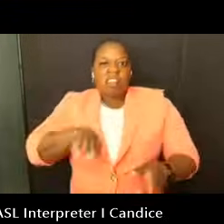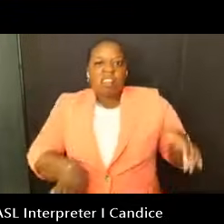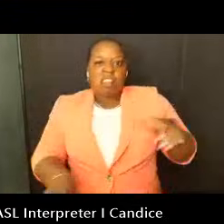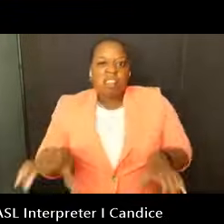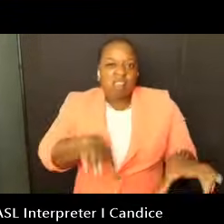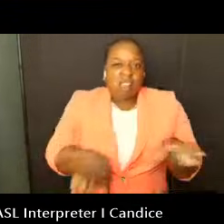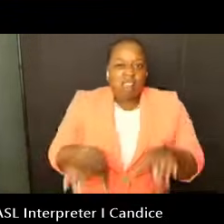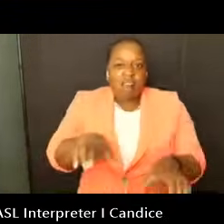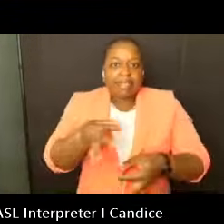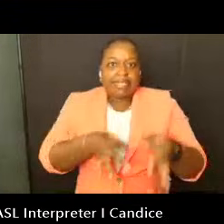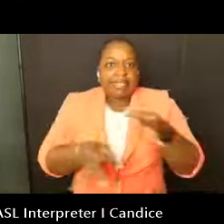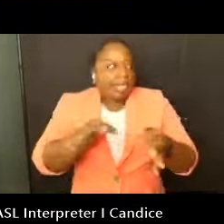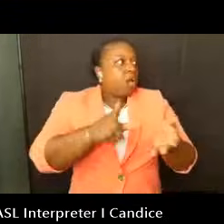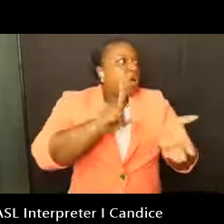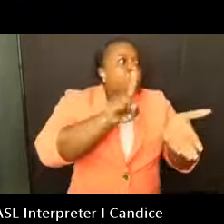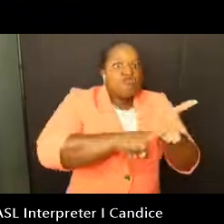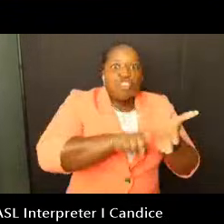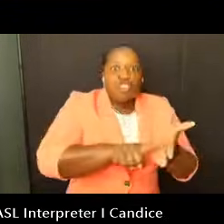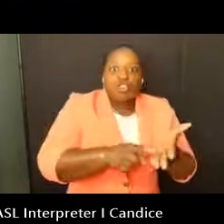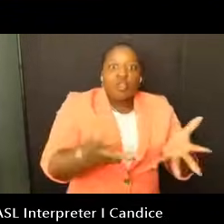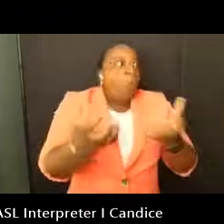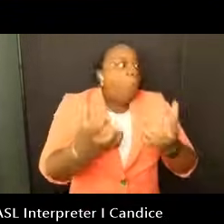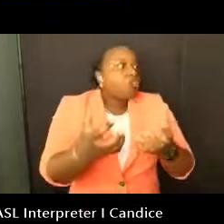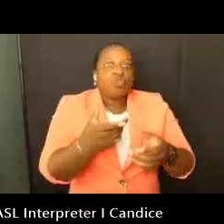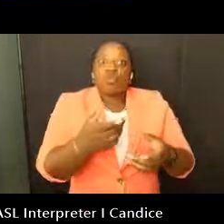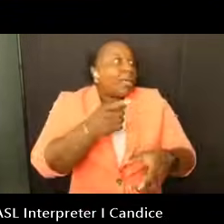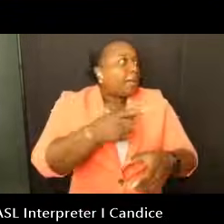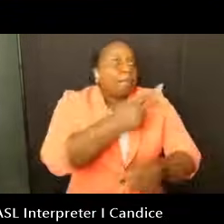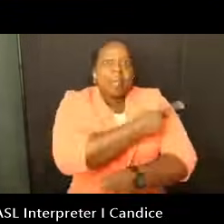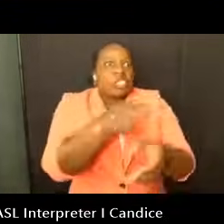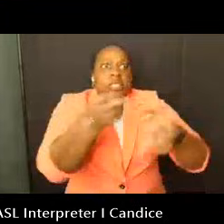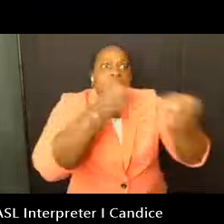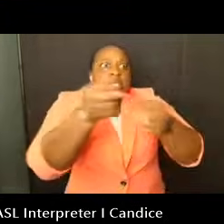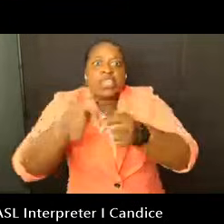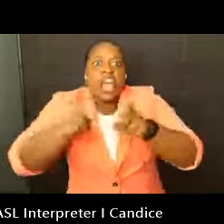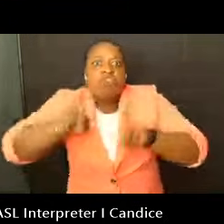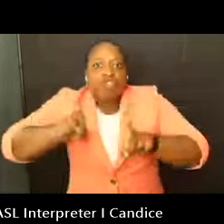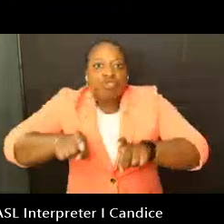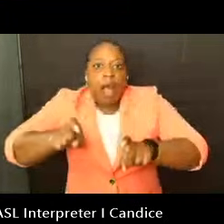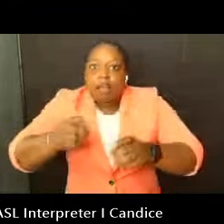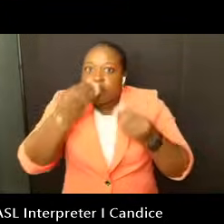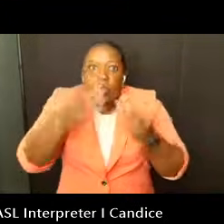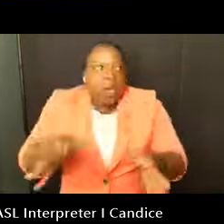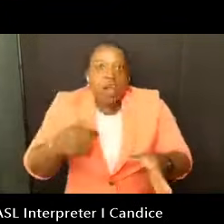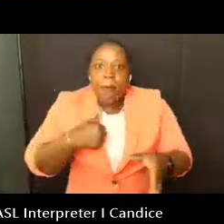subjects in their trials, et cetera and may not completely lay out the benefits and risks